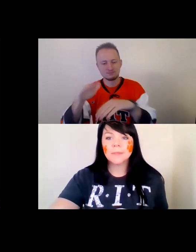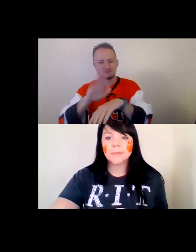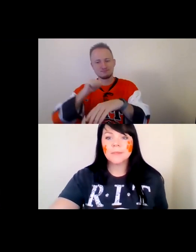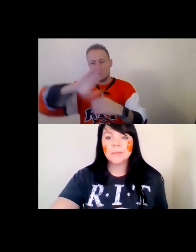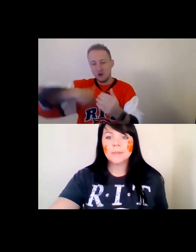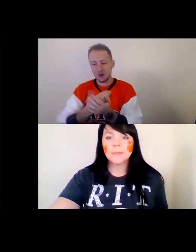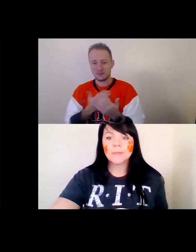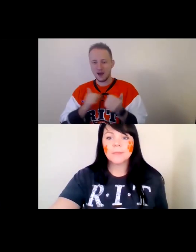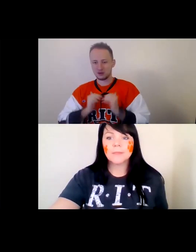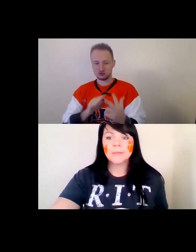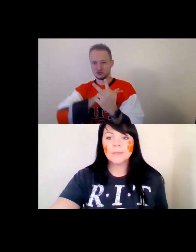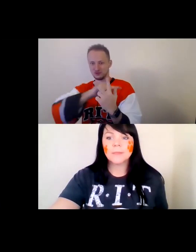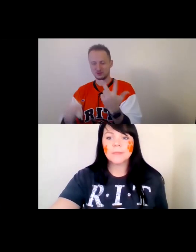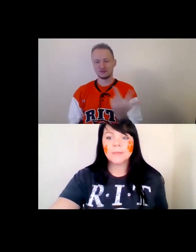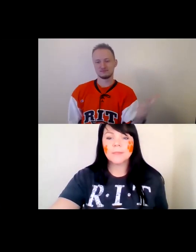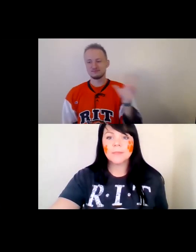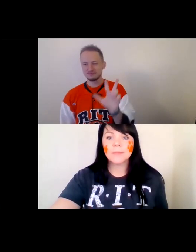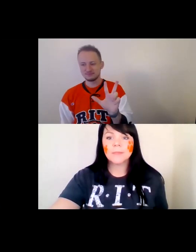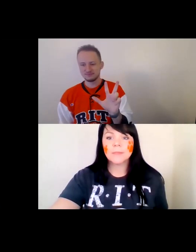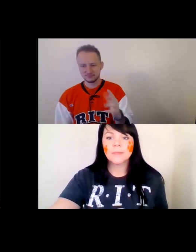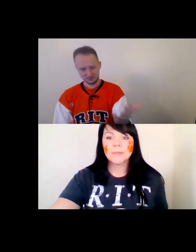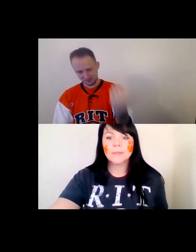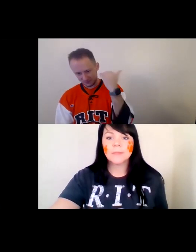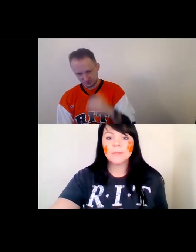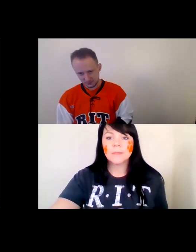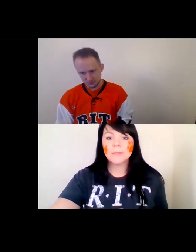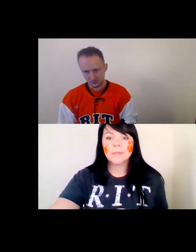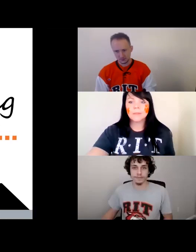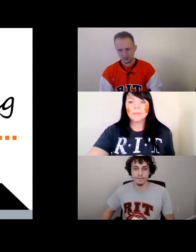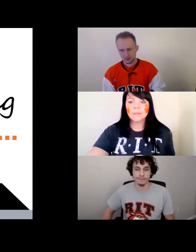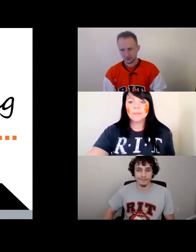If my three actors can step on up.